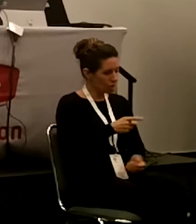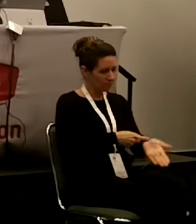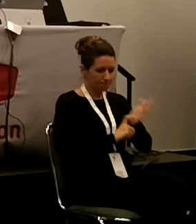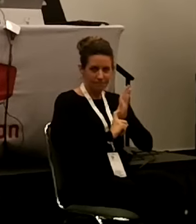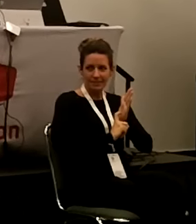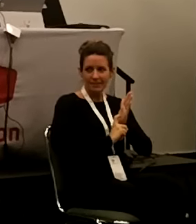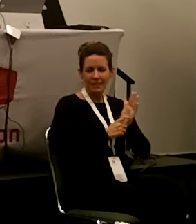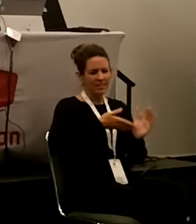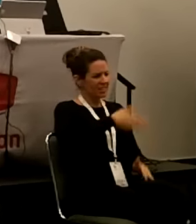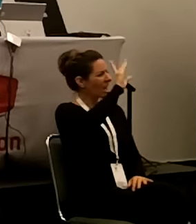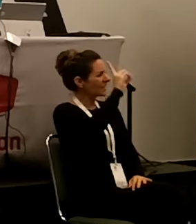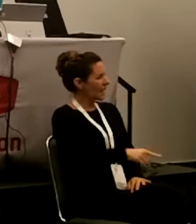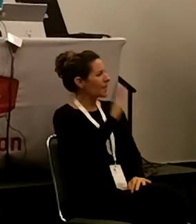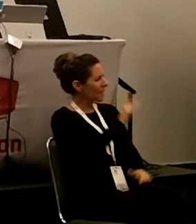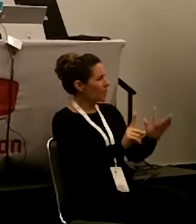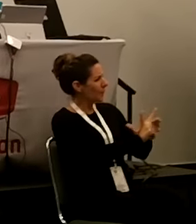Goddammit, they will be there!